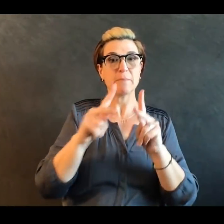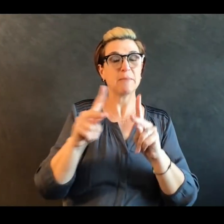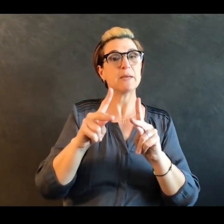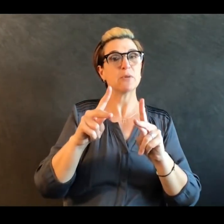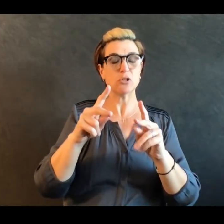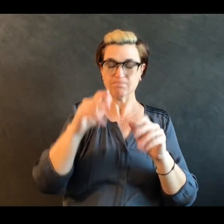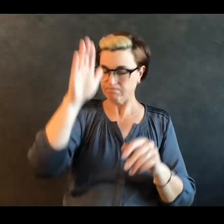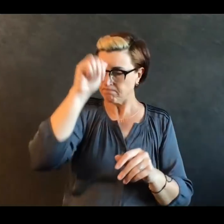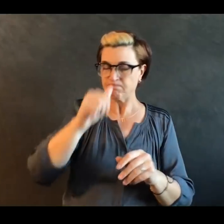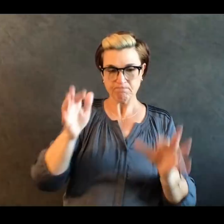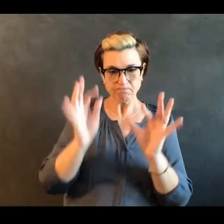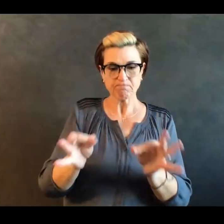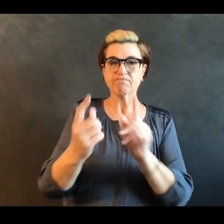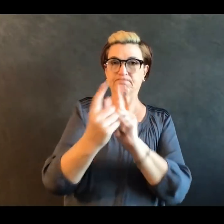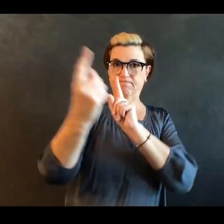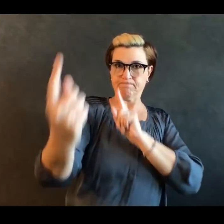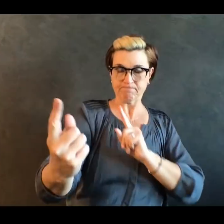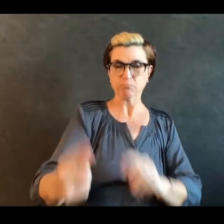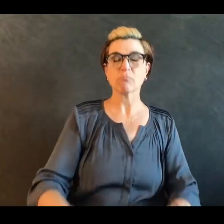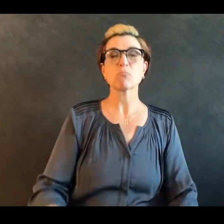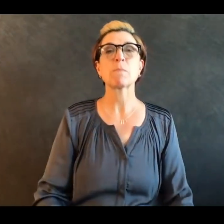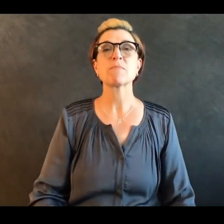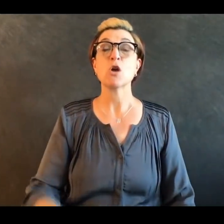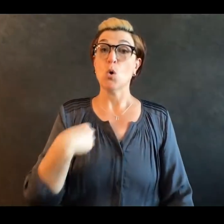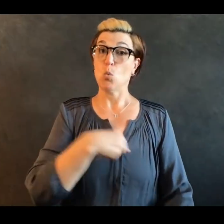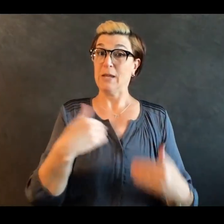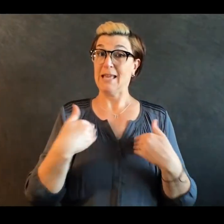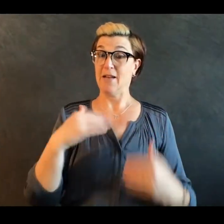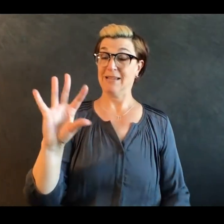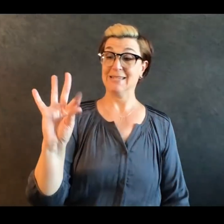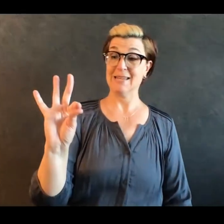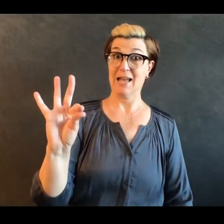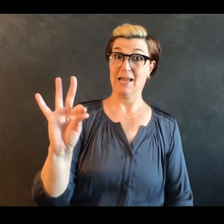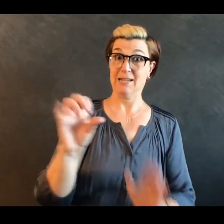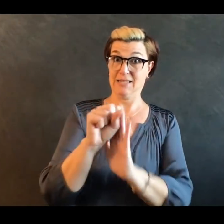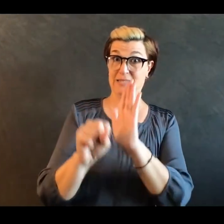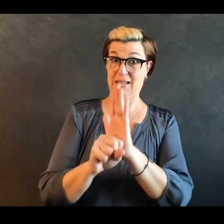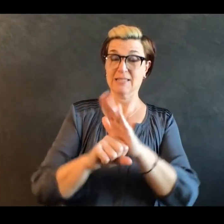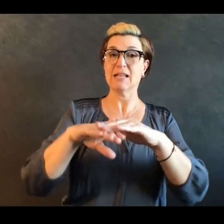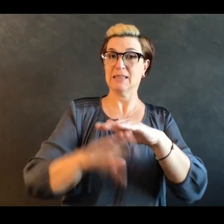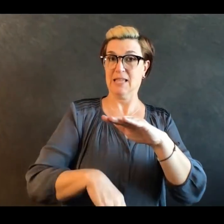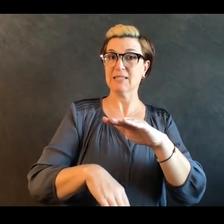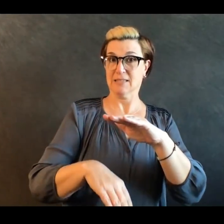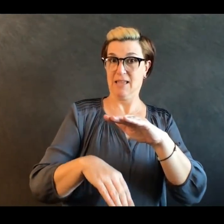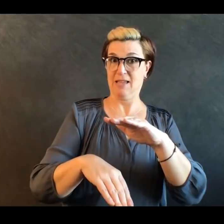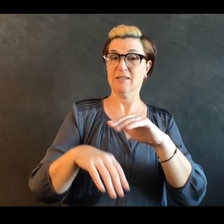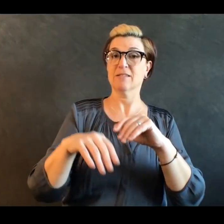that have less than a thousand cases and less than 30 new cases per day so we're